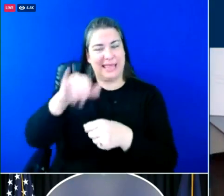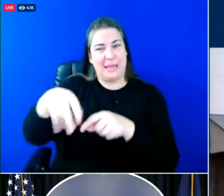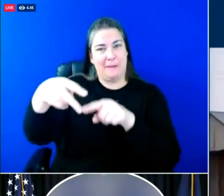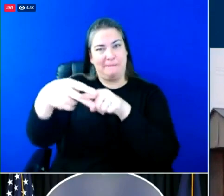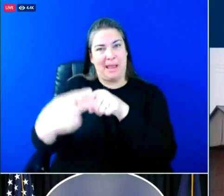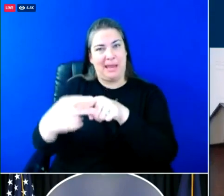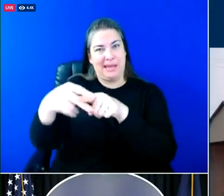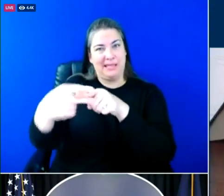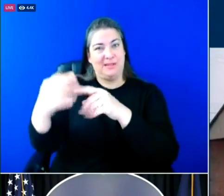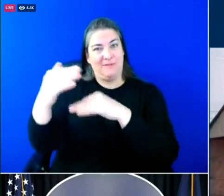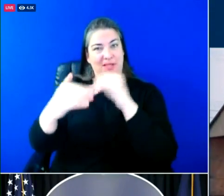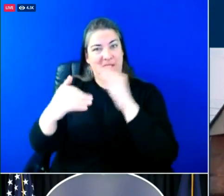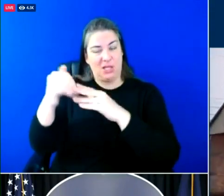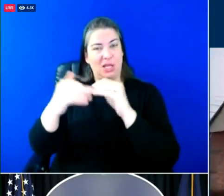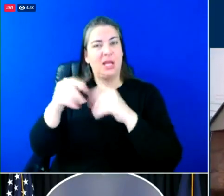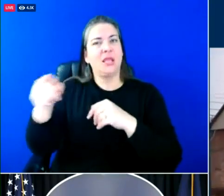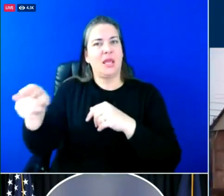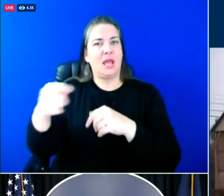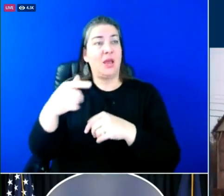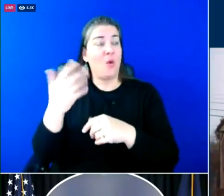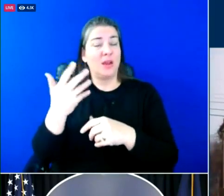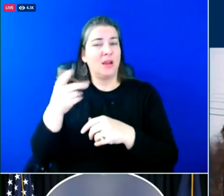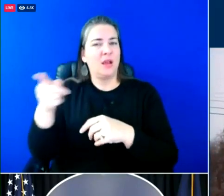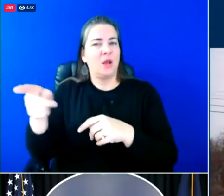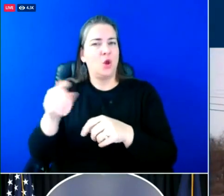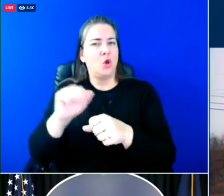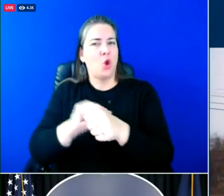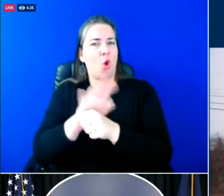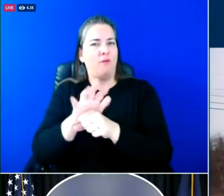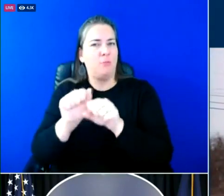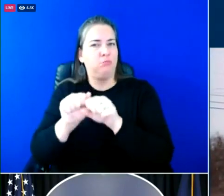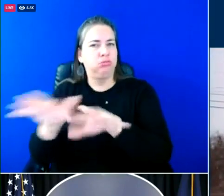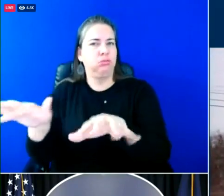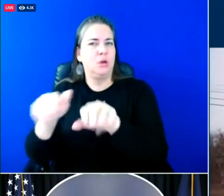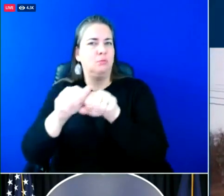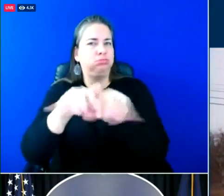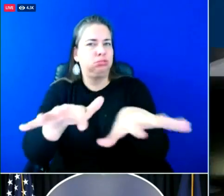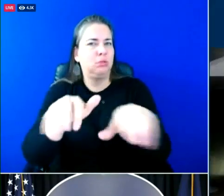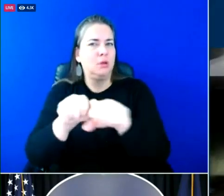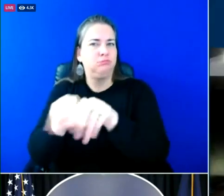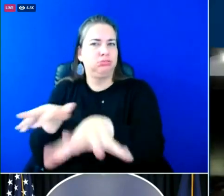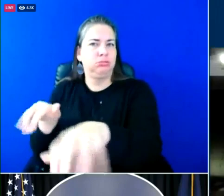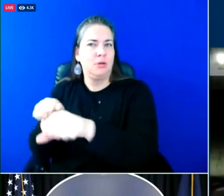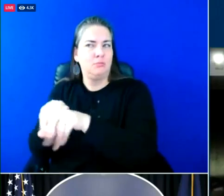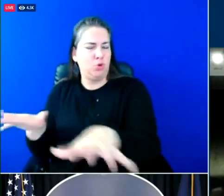outbreaks of cove it and through this whole time and preparing for this,